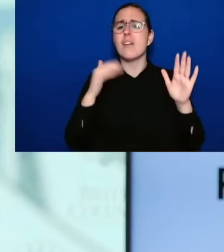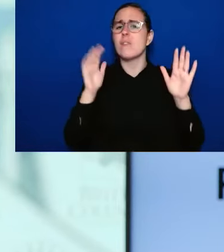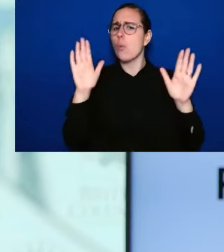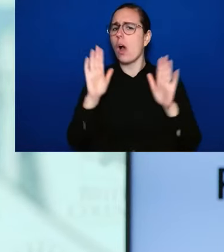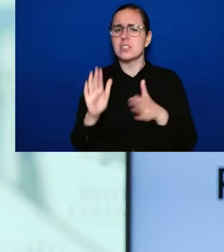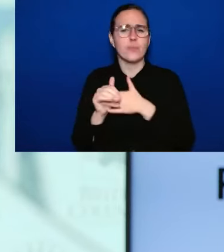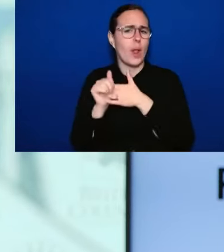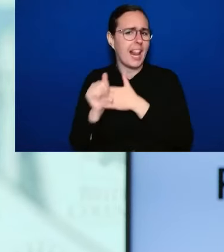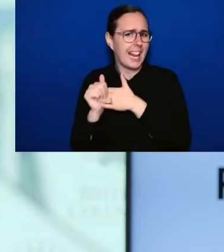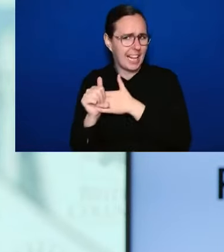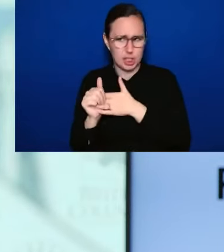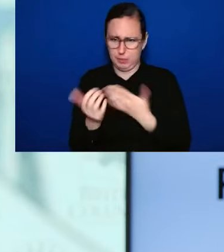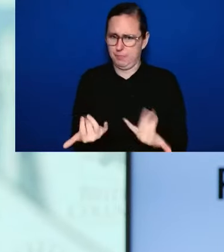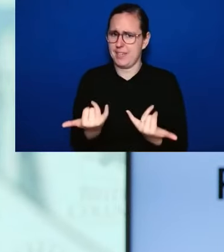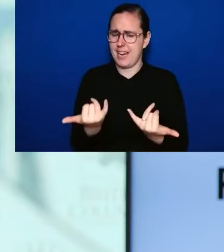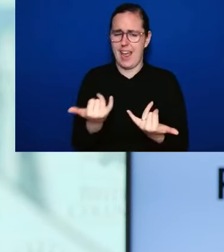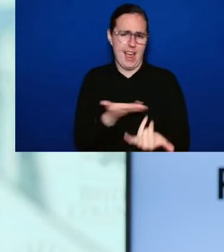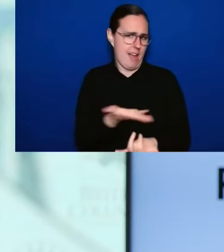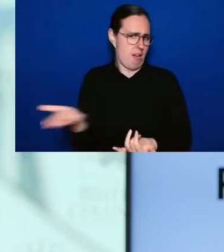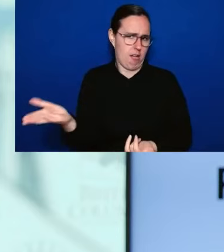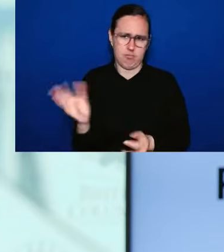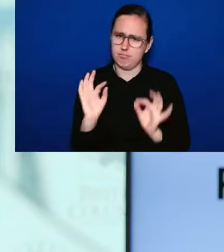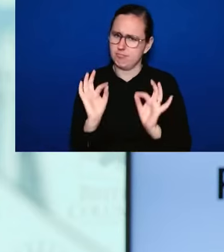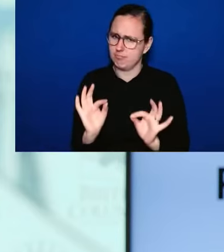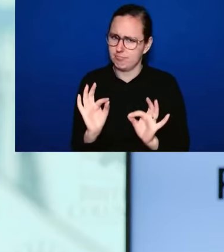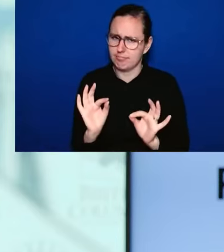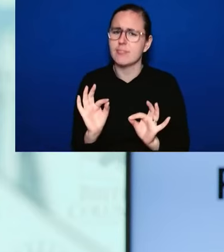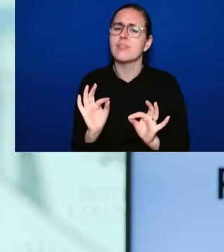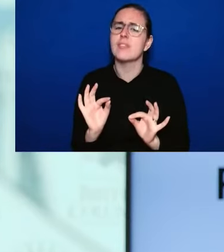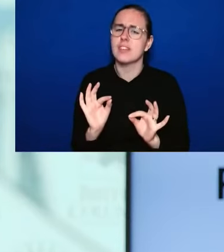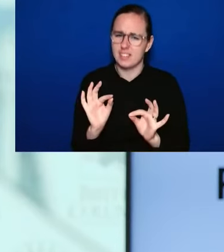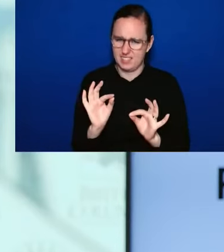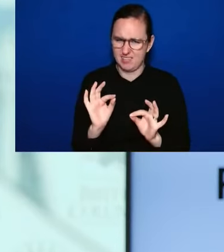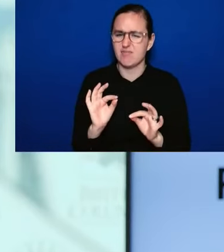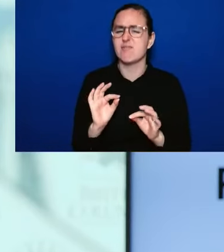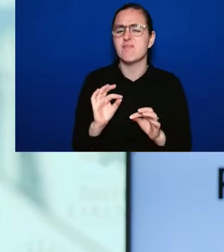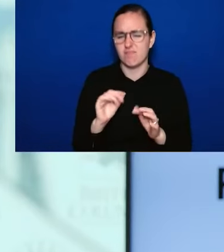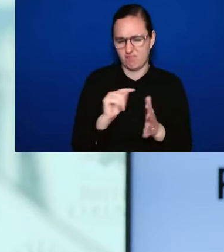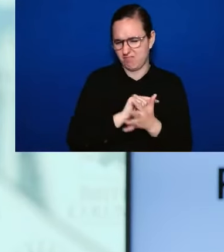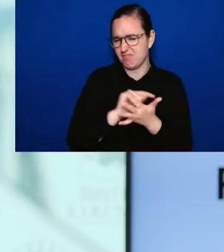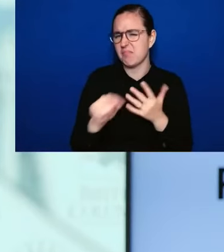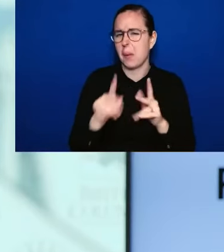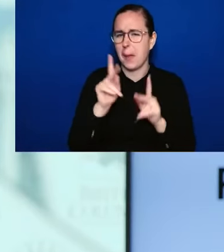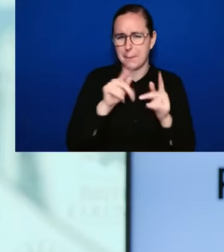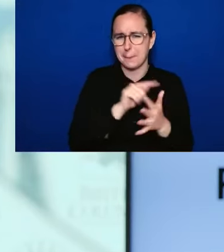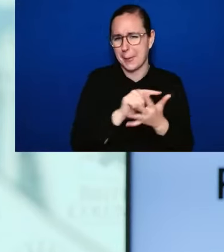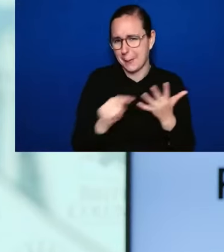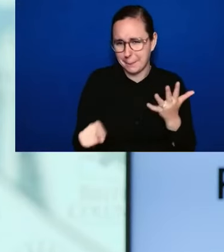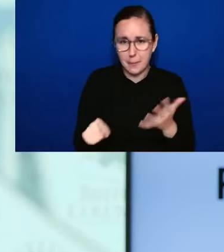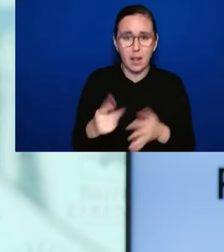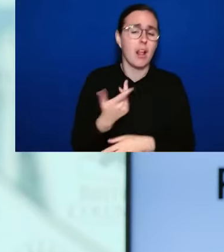like- doctor David Byers at the provincial health services